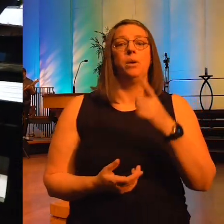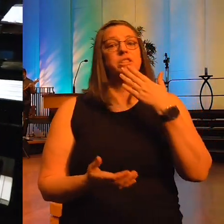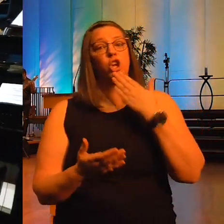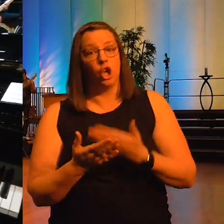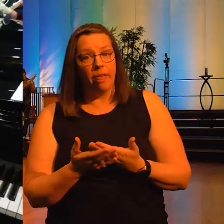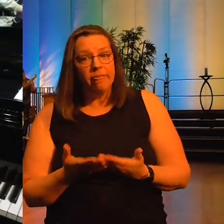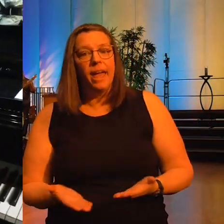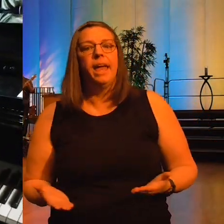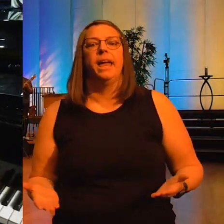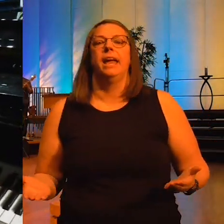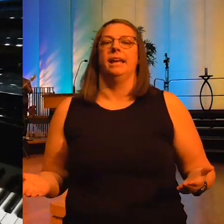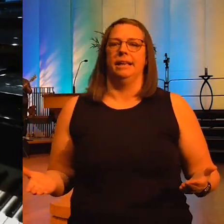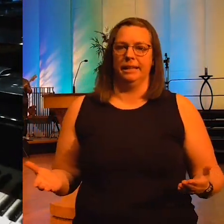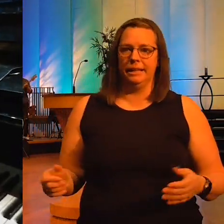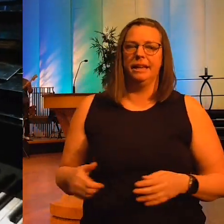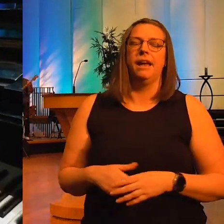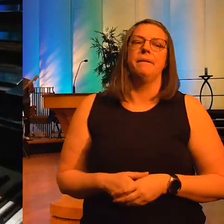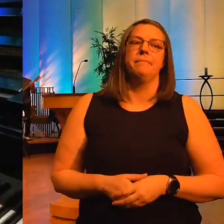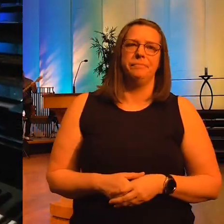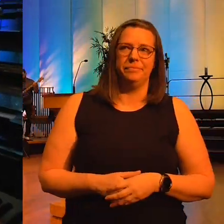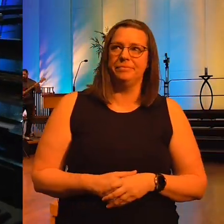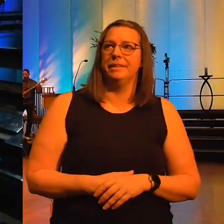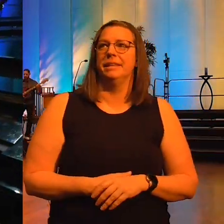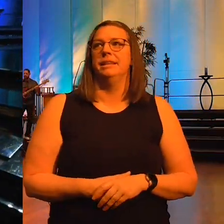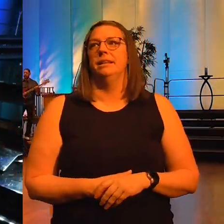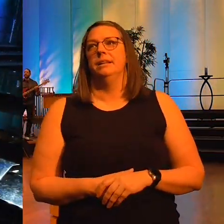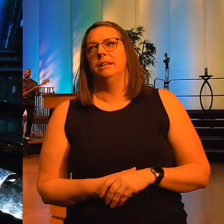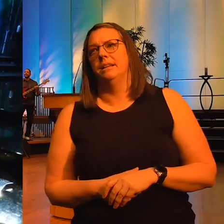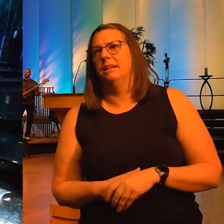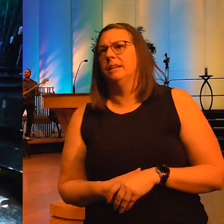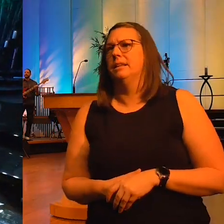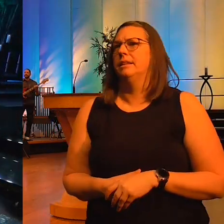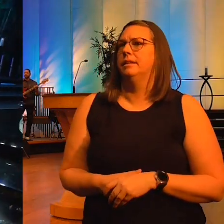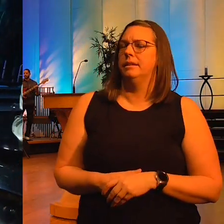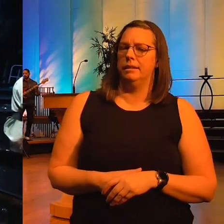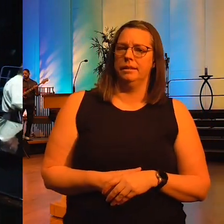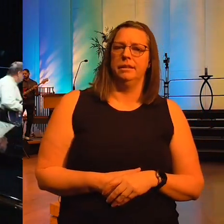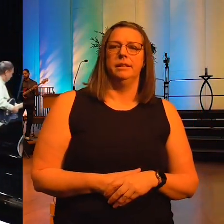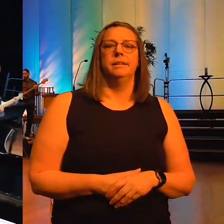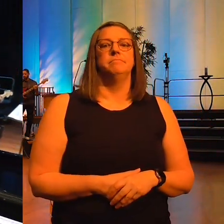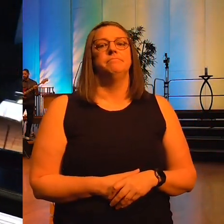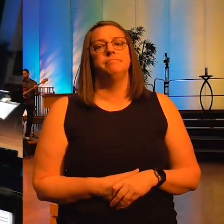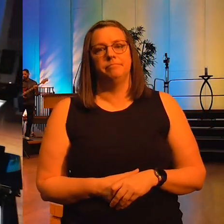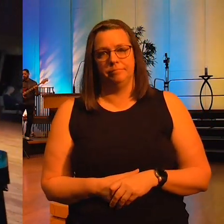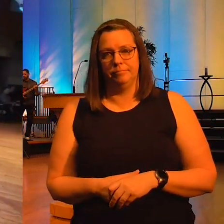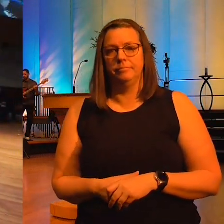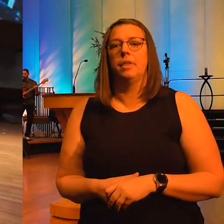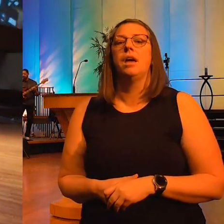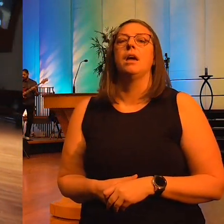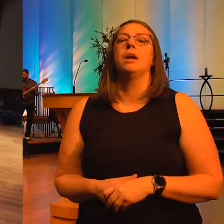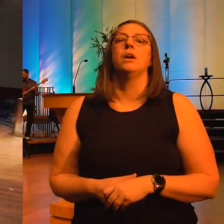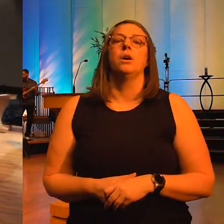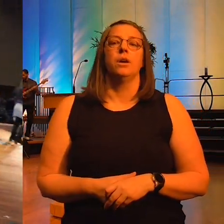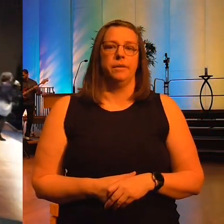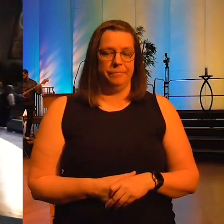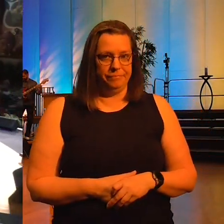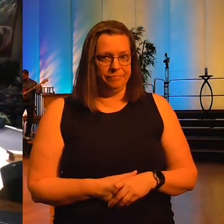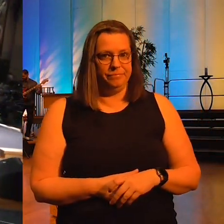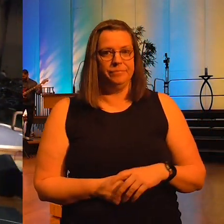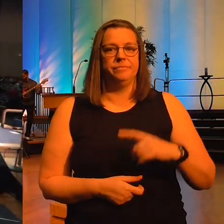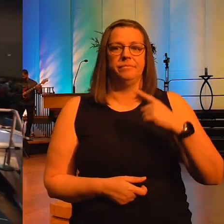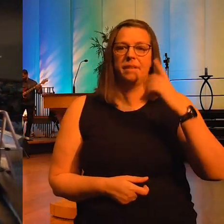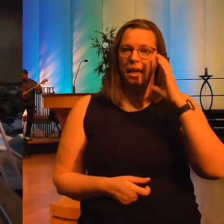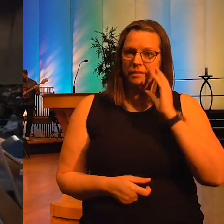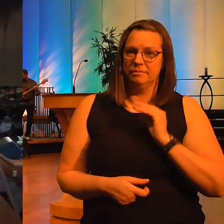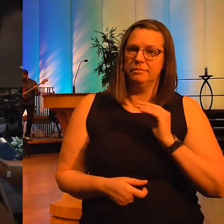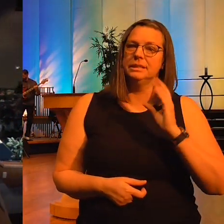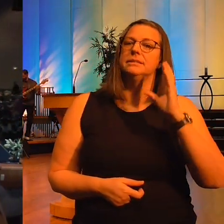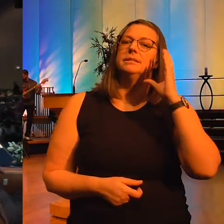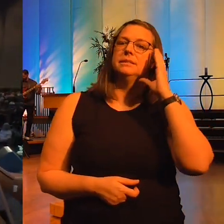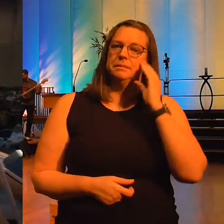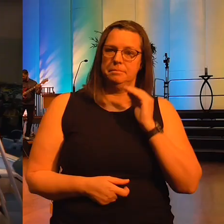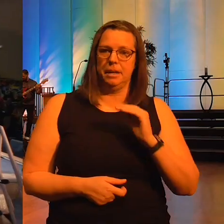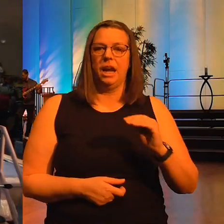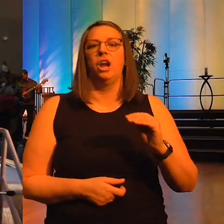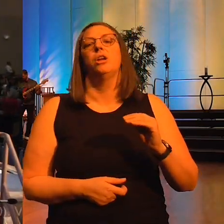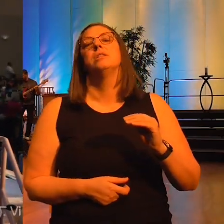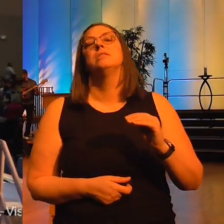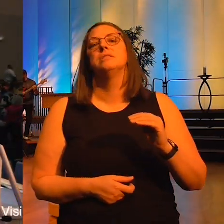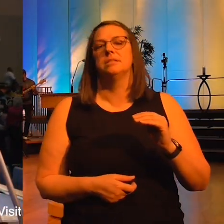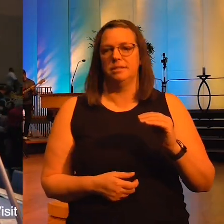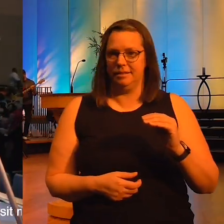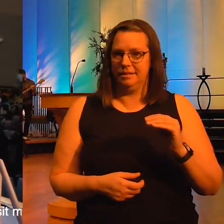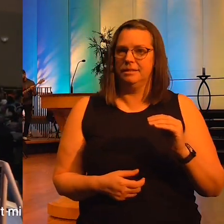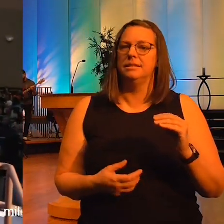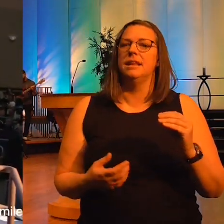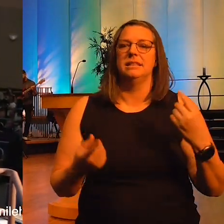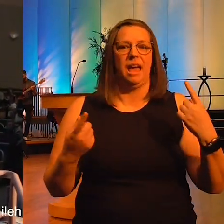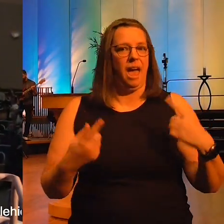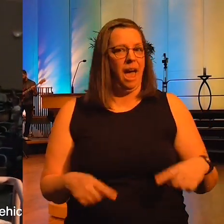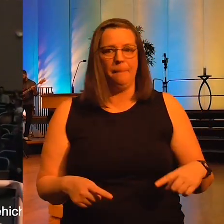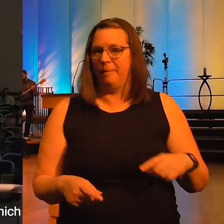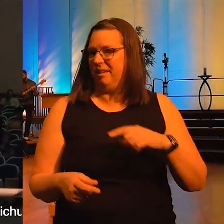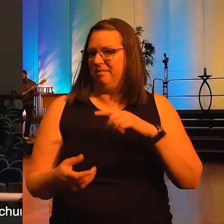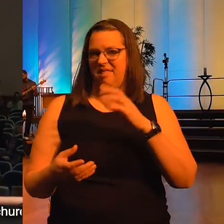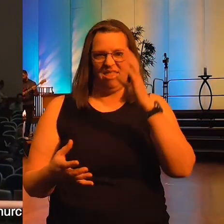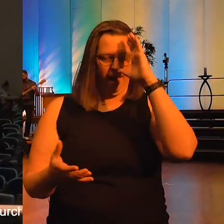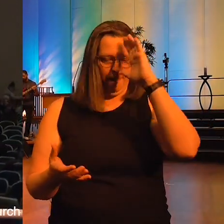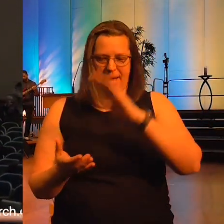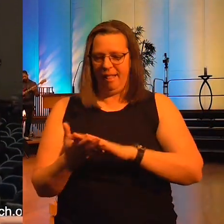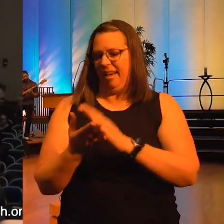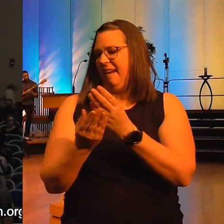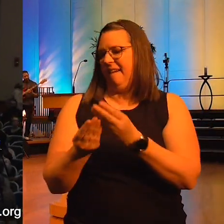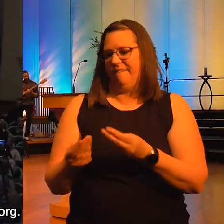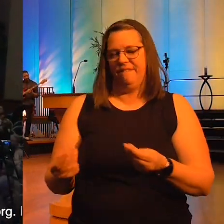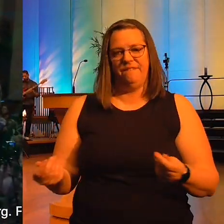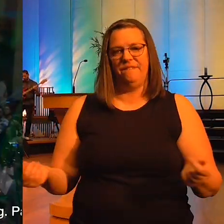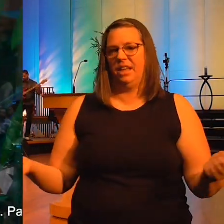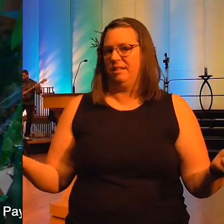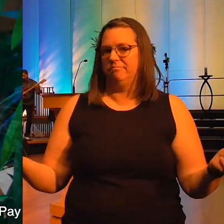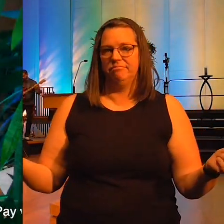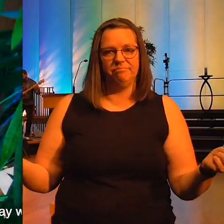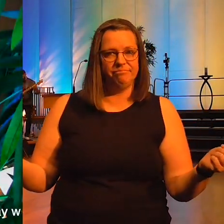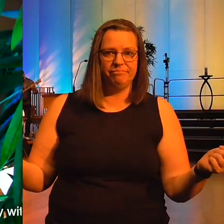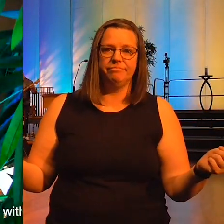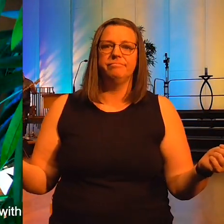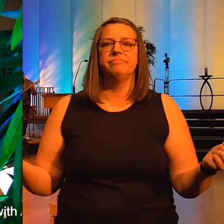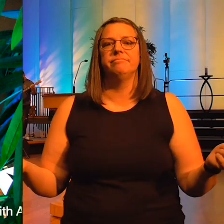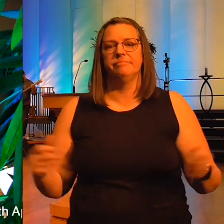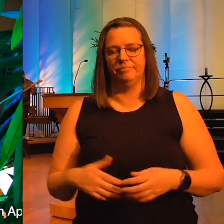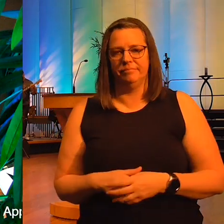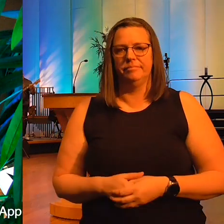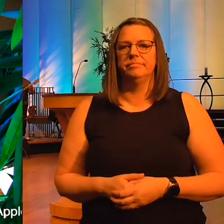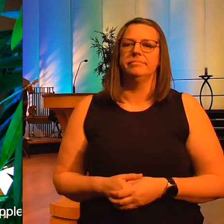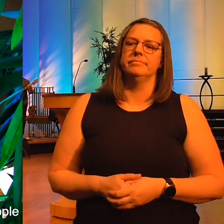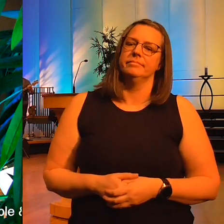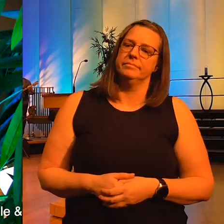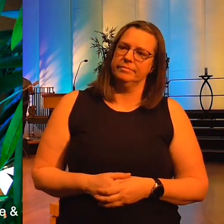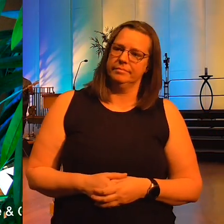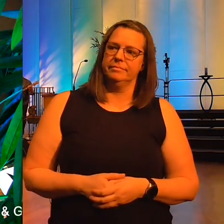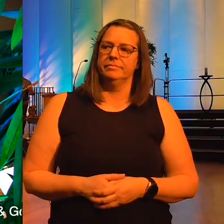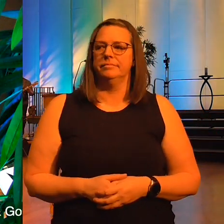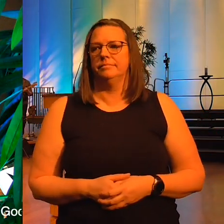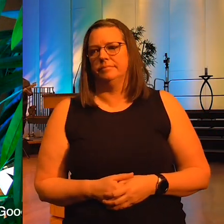yeah and one by one we came undone like we dimed the Sun and I